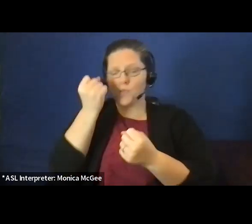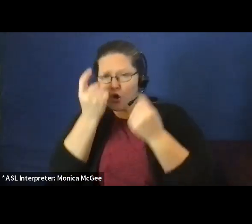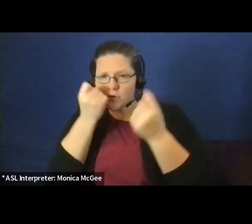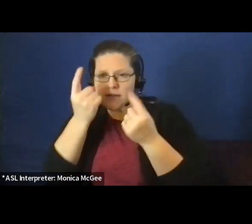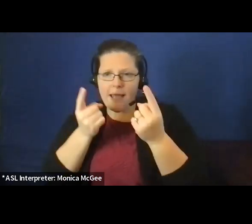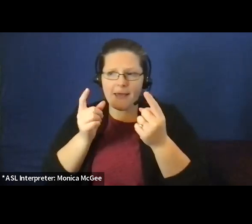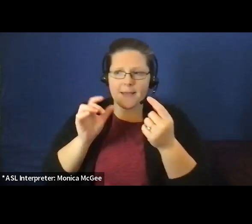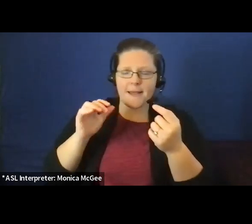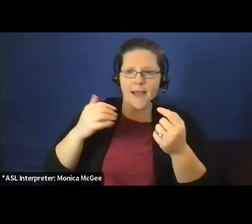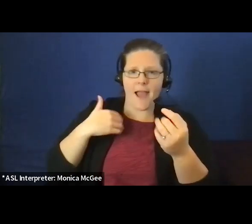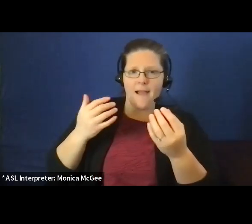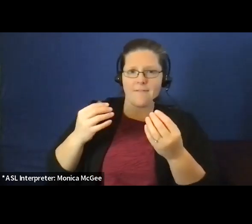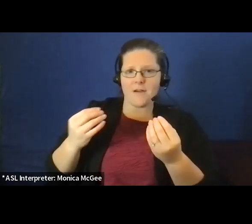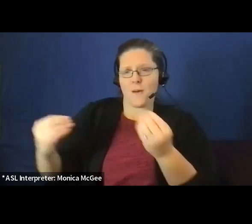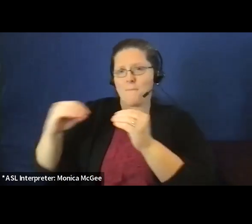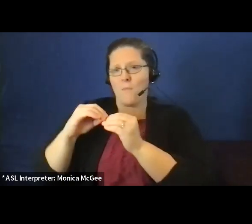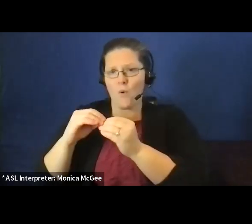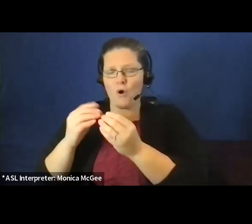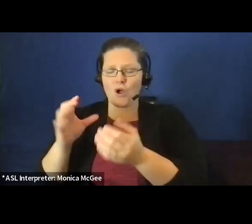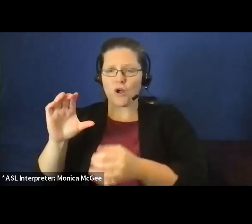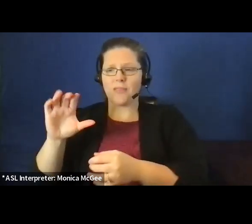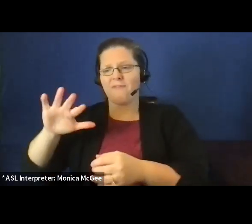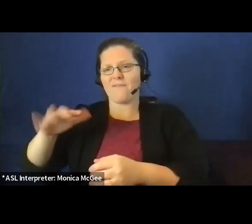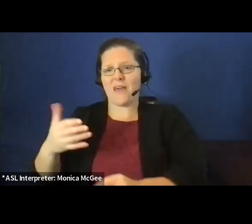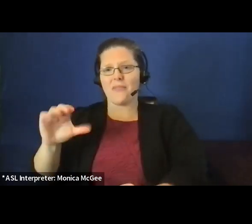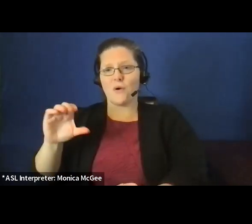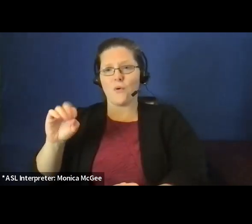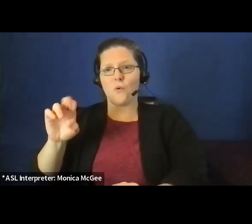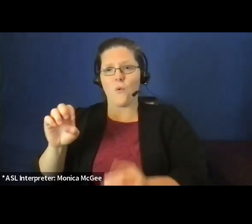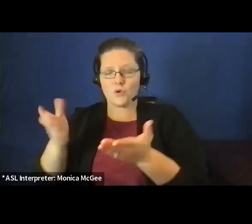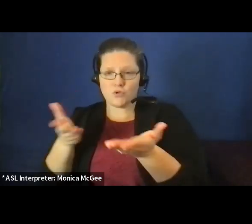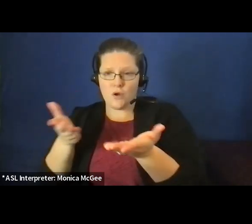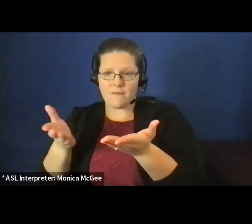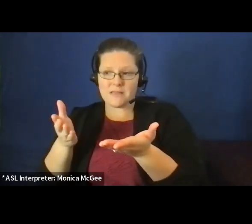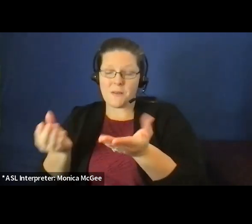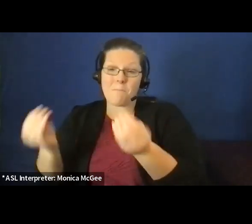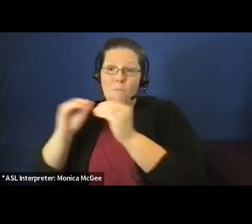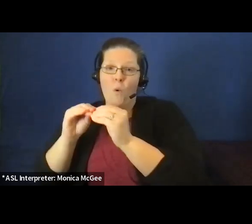there's a recognition of the work